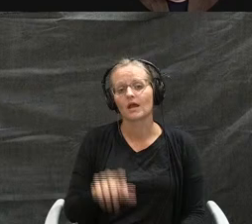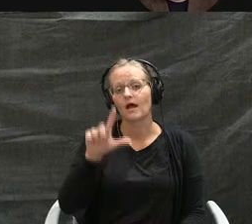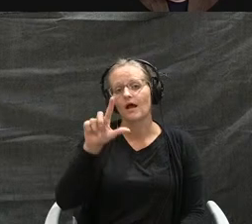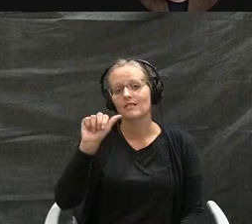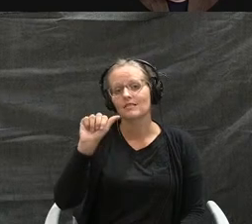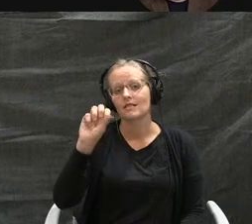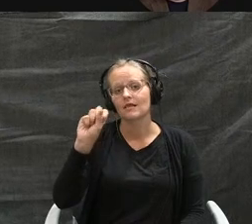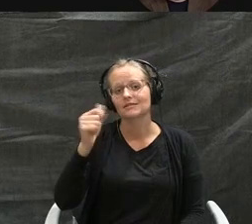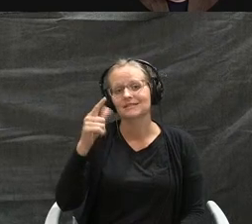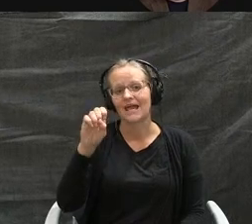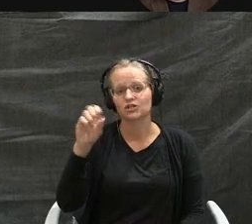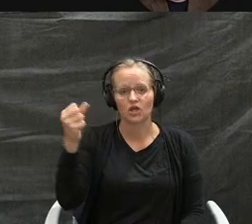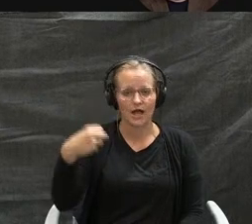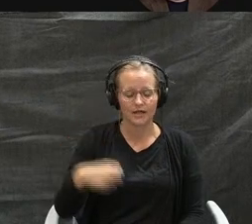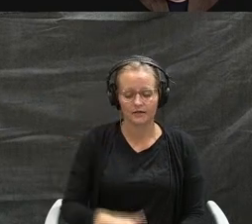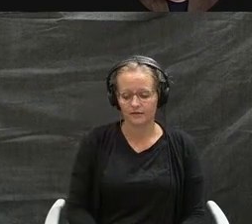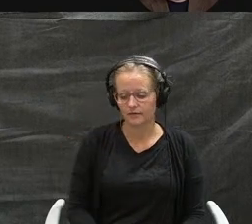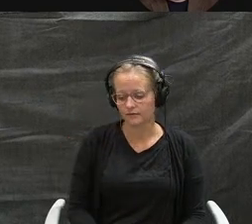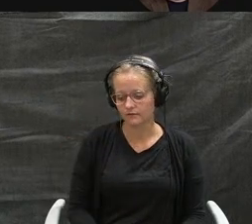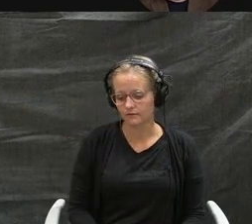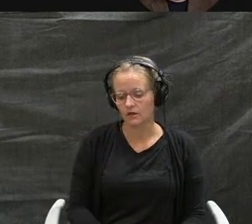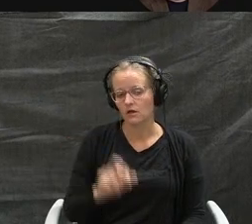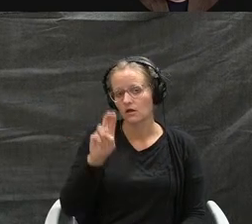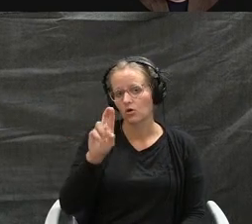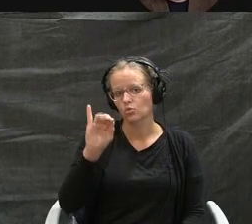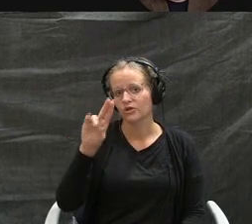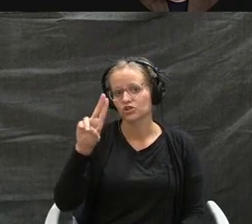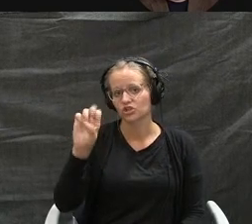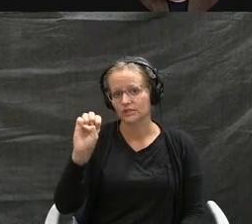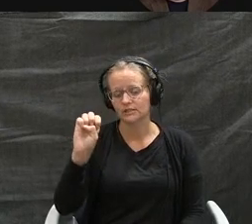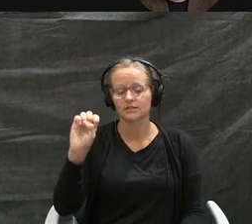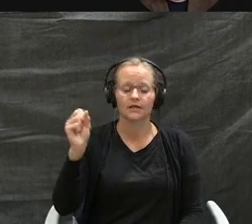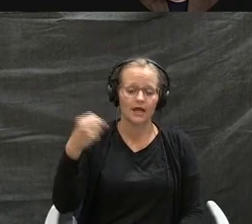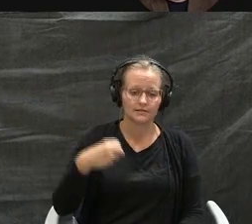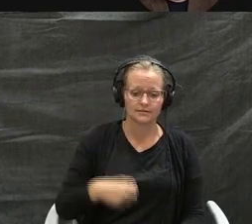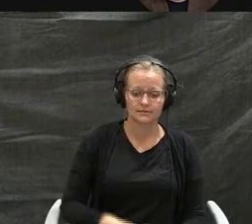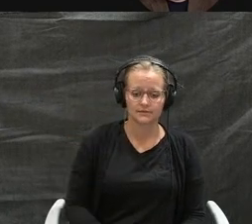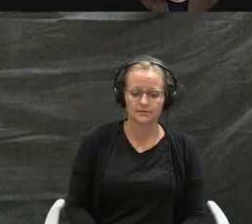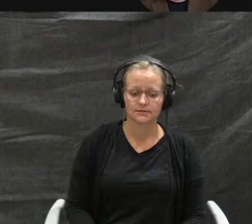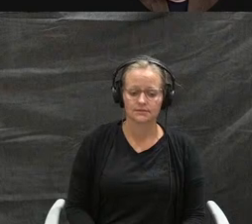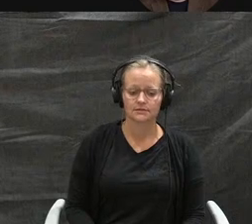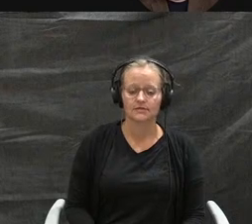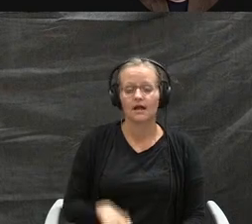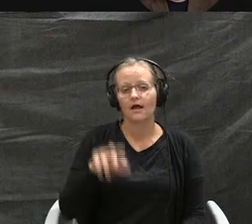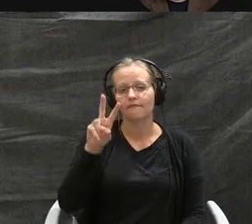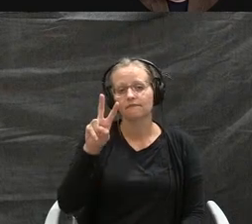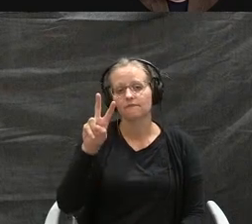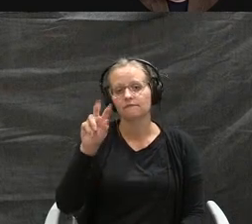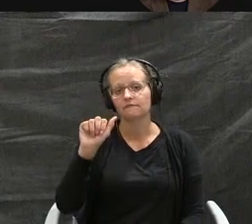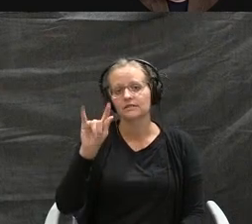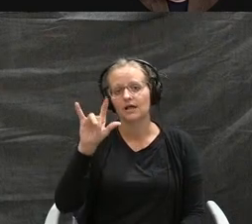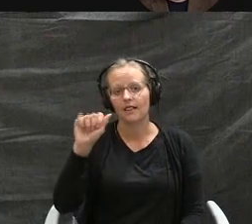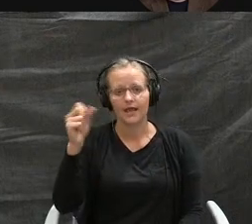I board member Richie. I remember Vitaly. Hi board member Wagner.